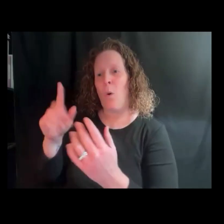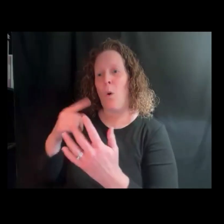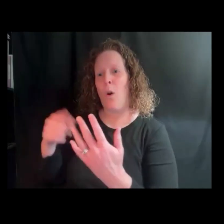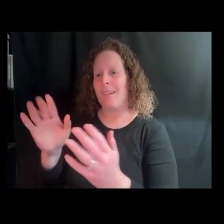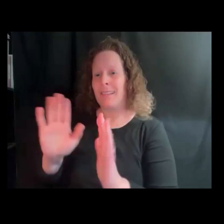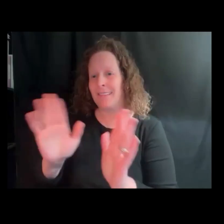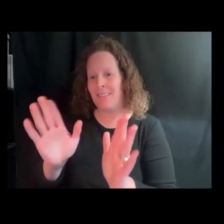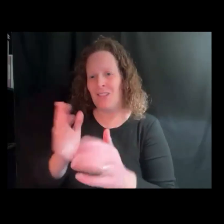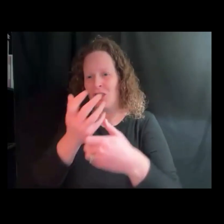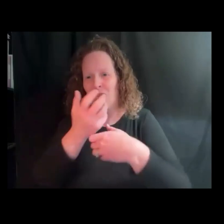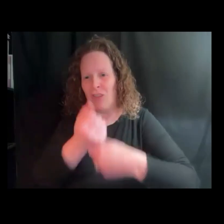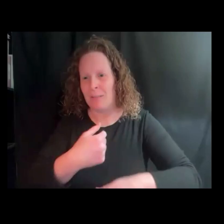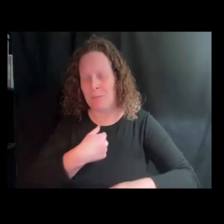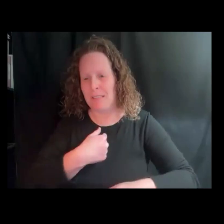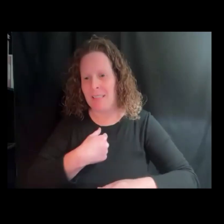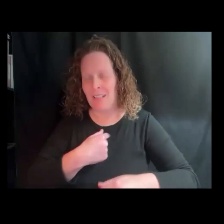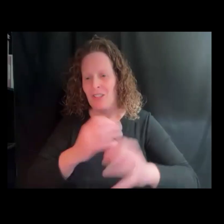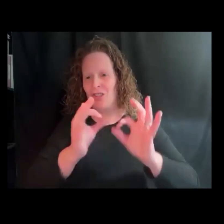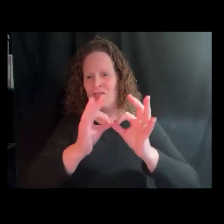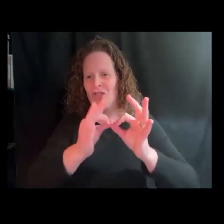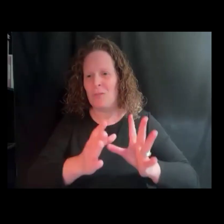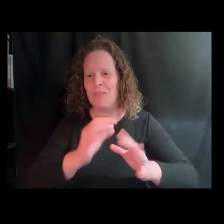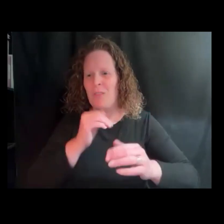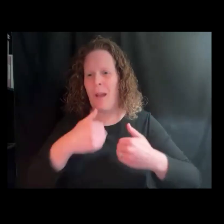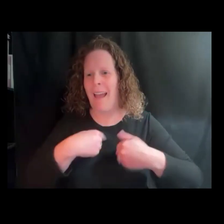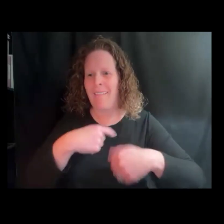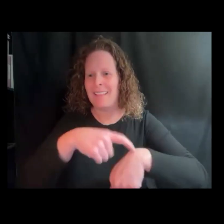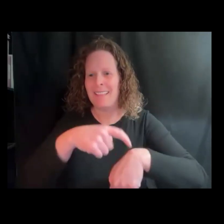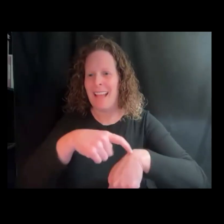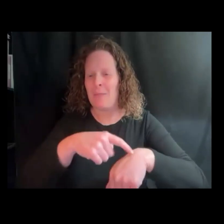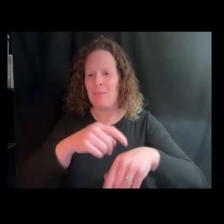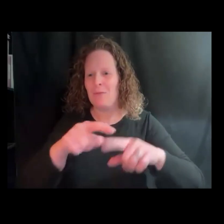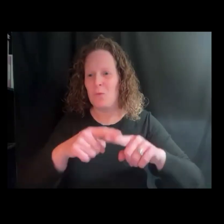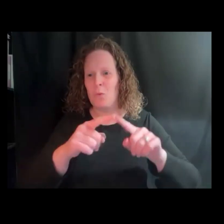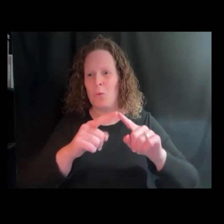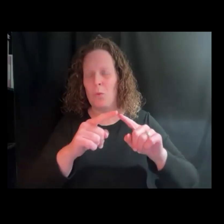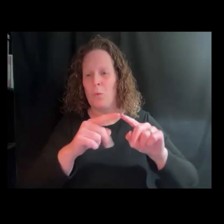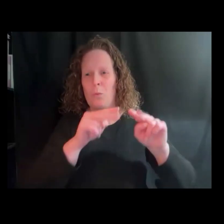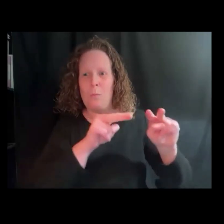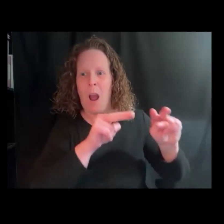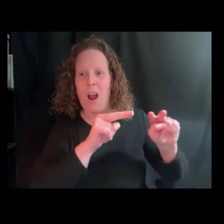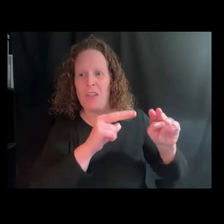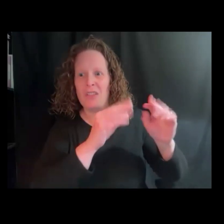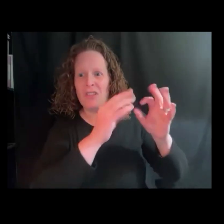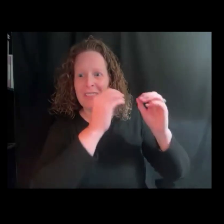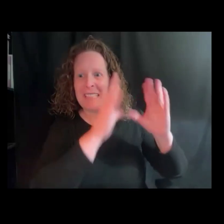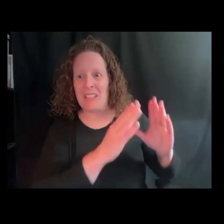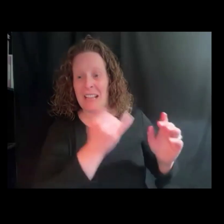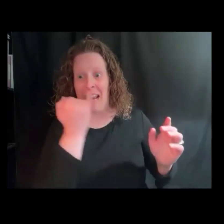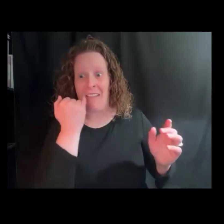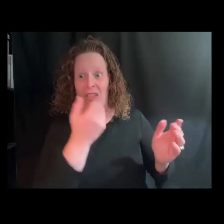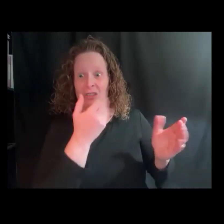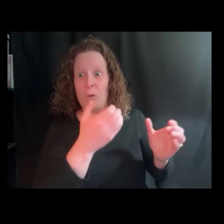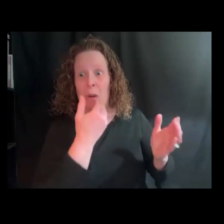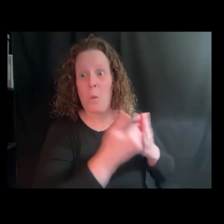to see how I each and make judgments. Let me tell you something. Trust me the interpreters don't have time to be assessing